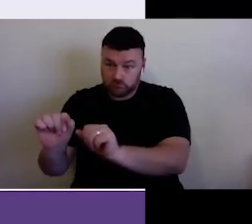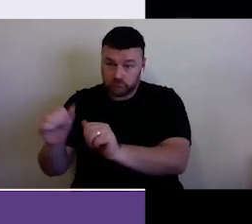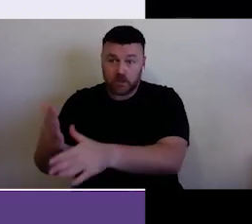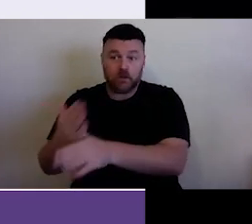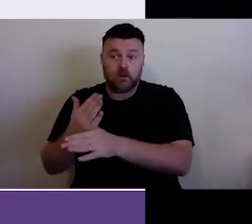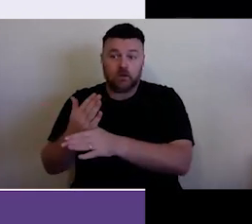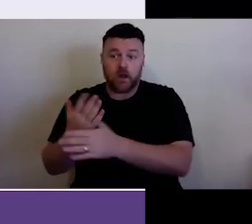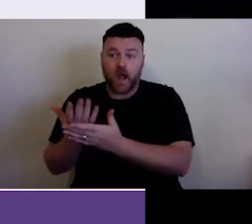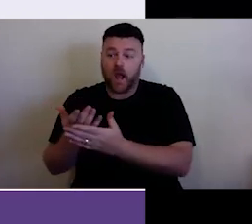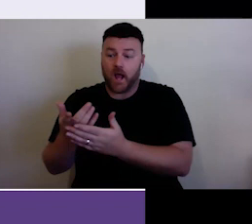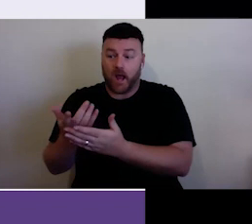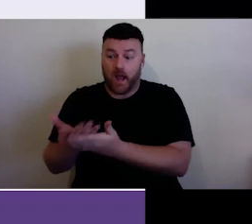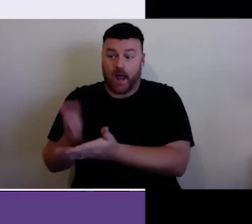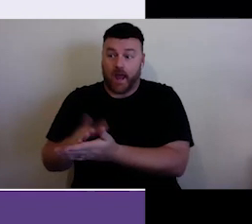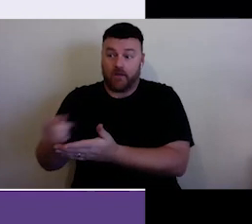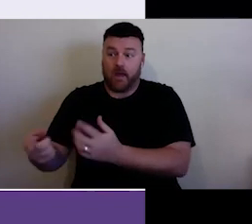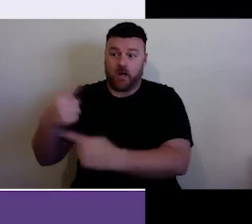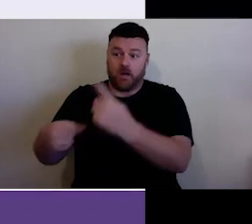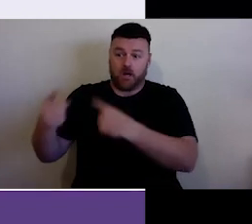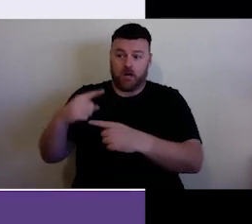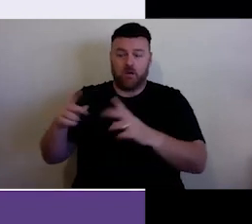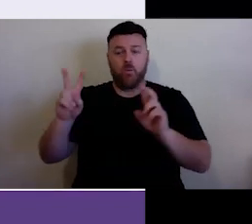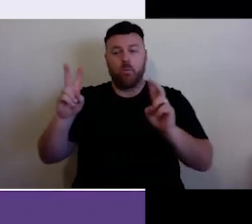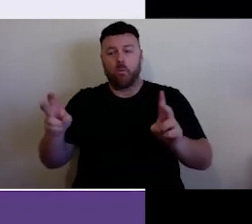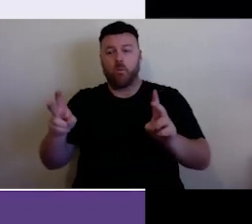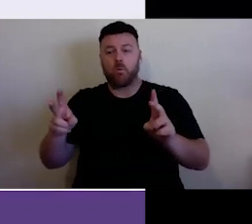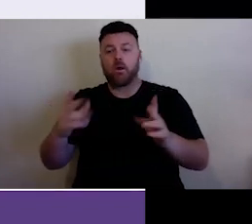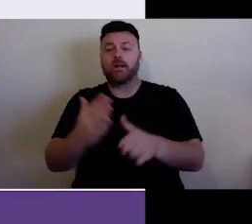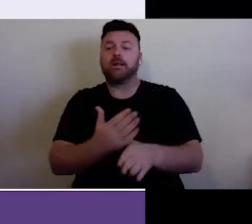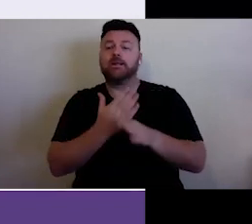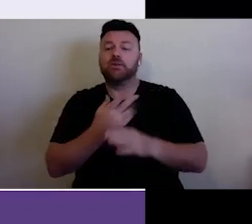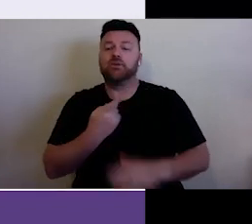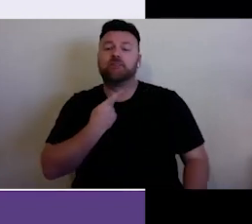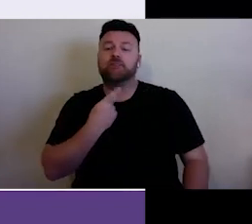refer to it is the Indigenous voice, should be prominent. Five, -